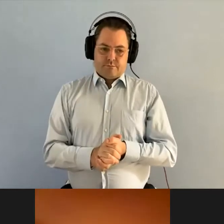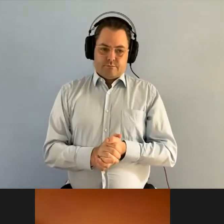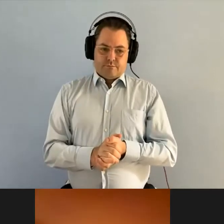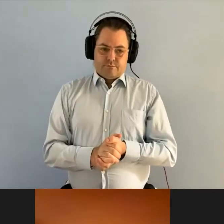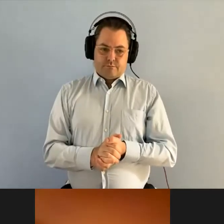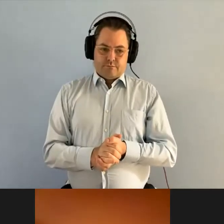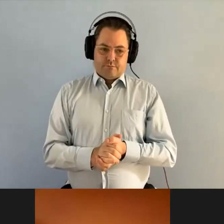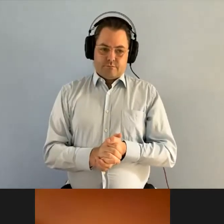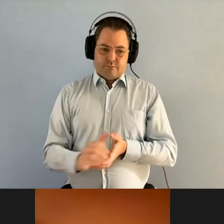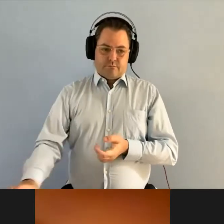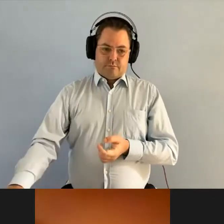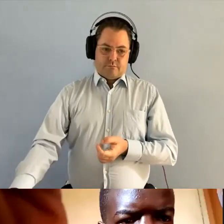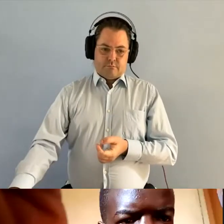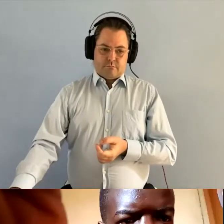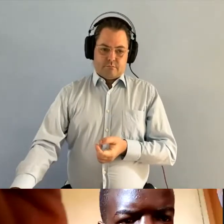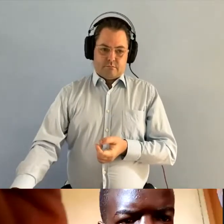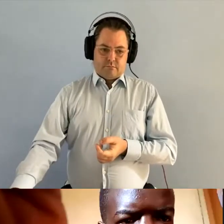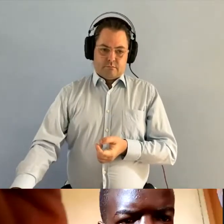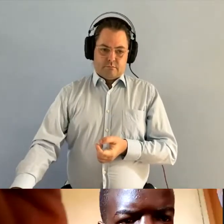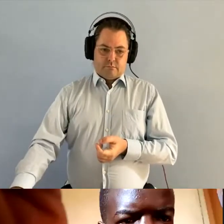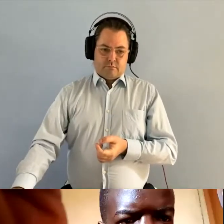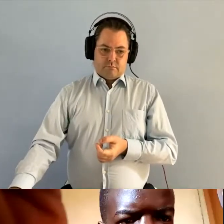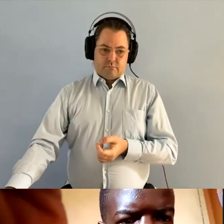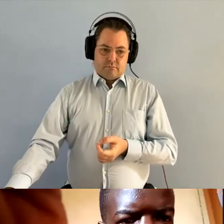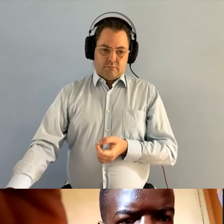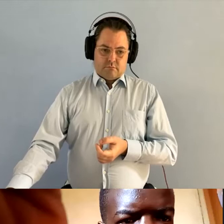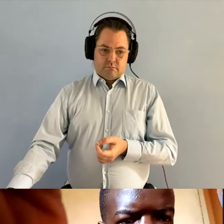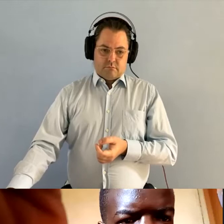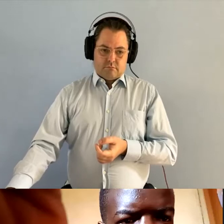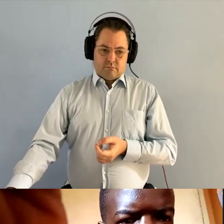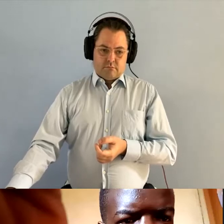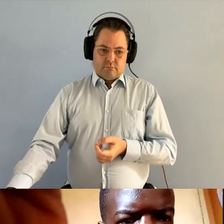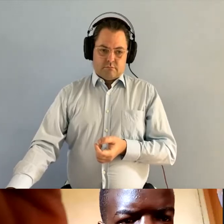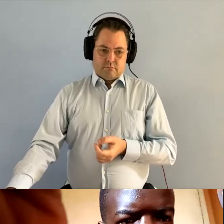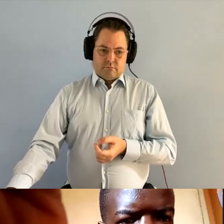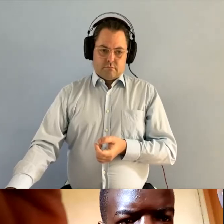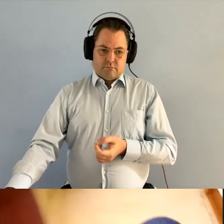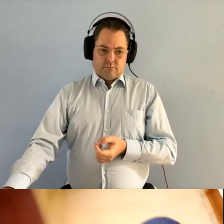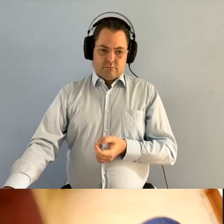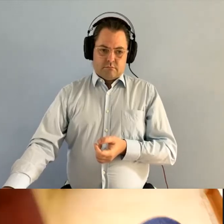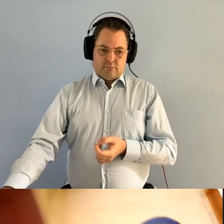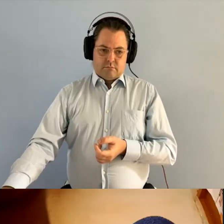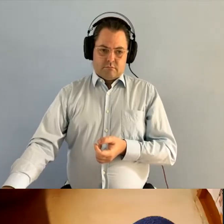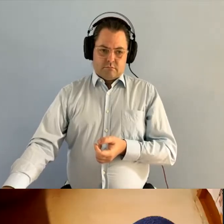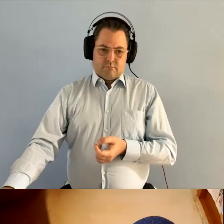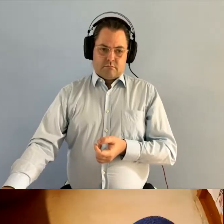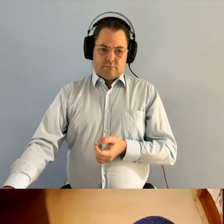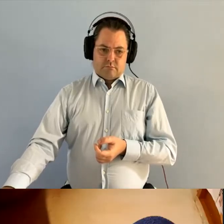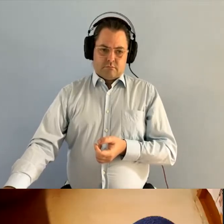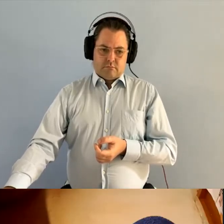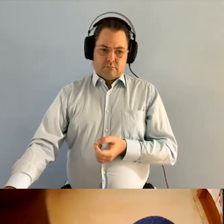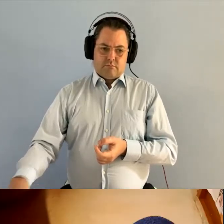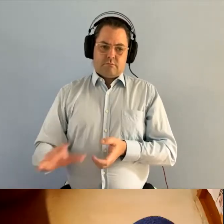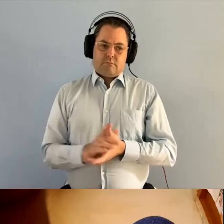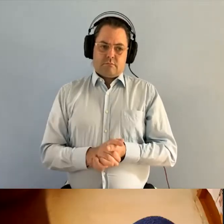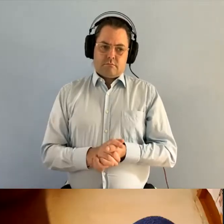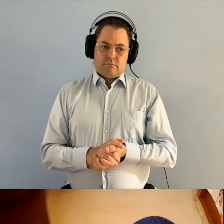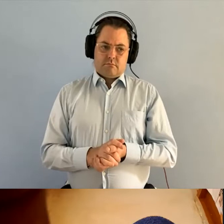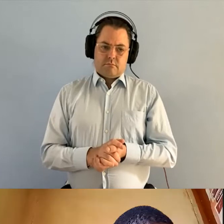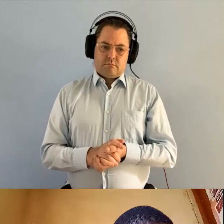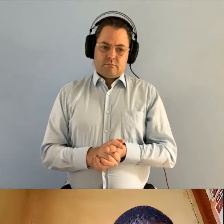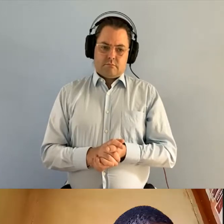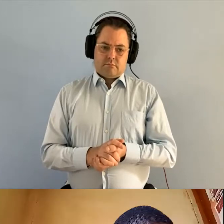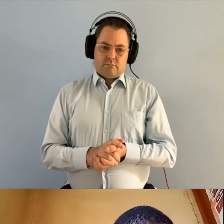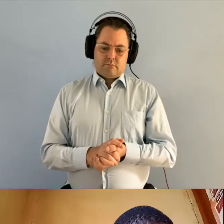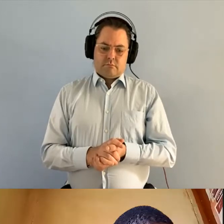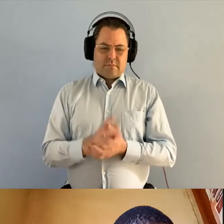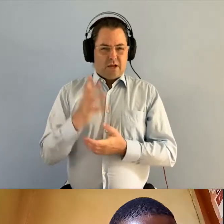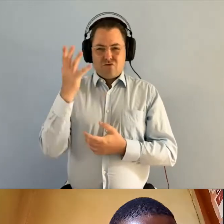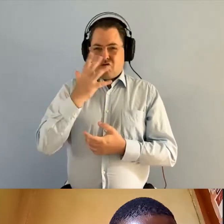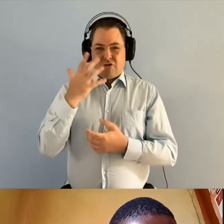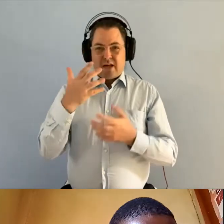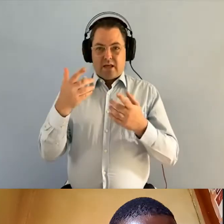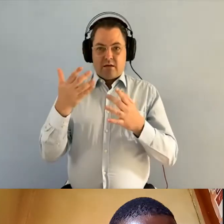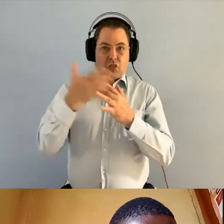Mitral Lal Sharma.